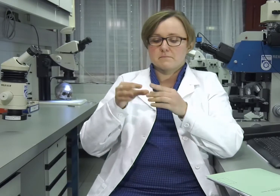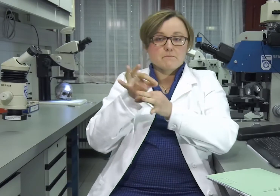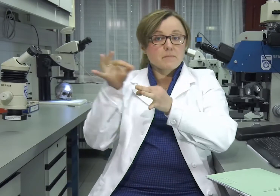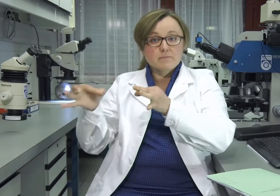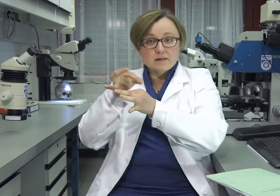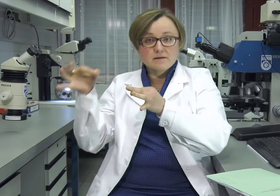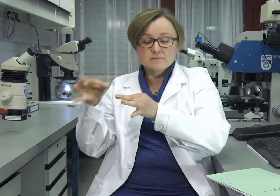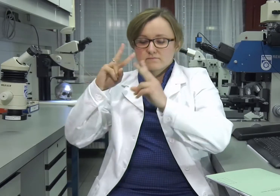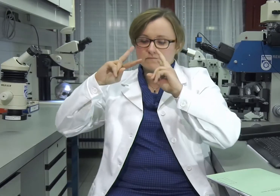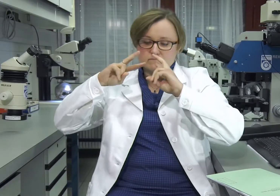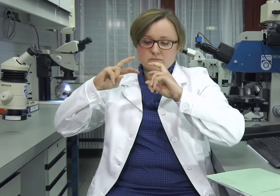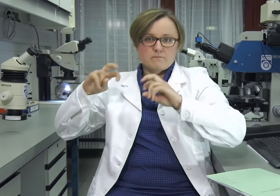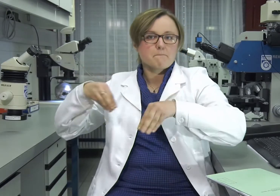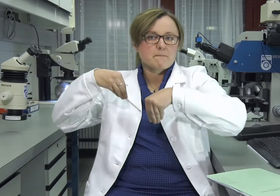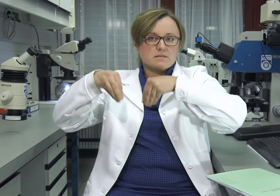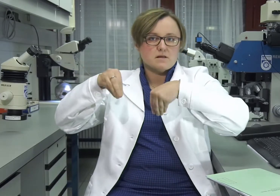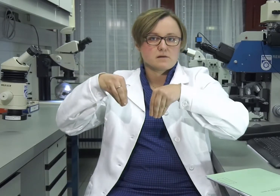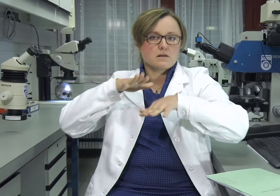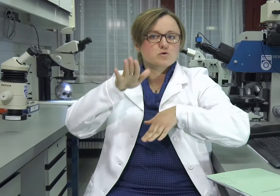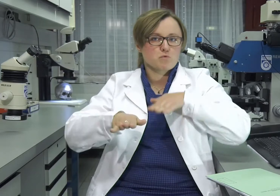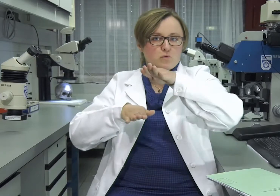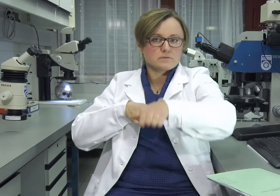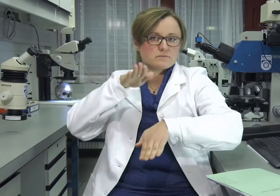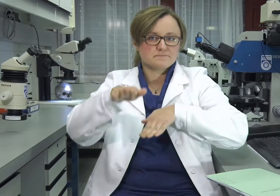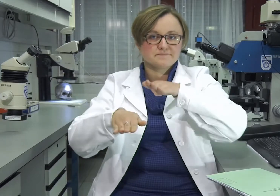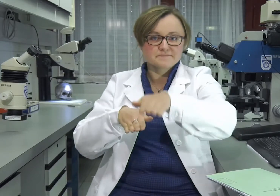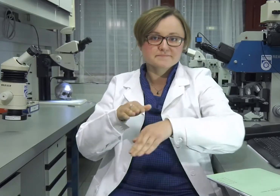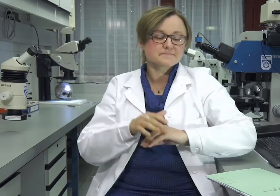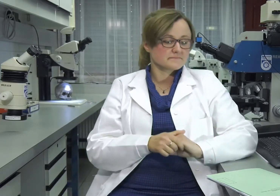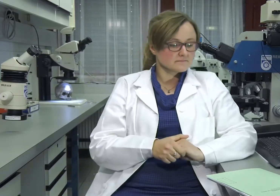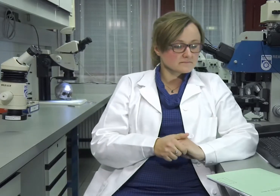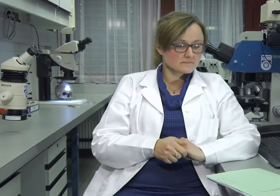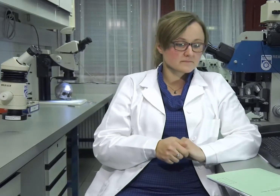The things I analyse are trace evidence.